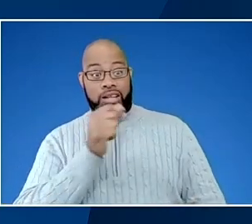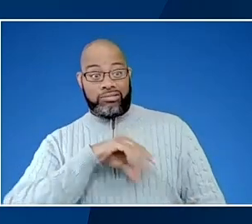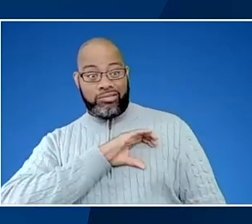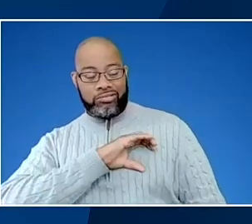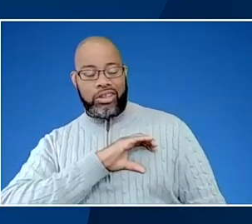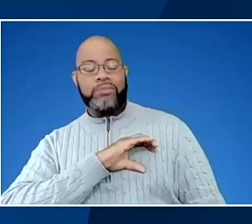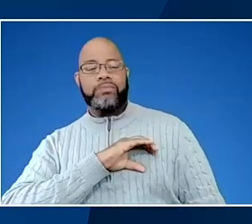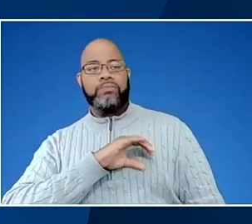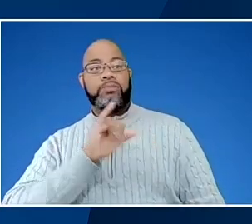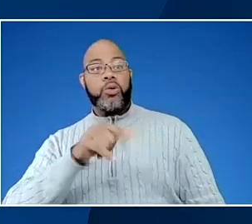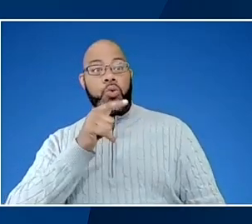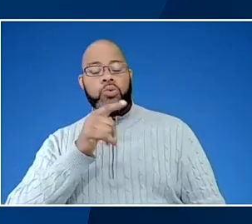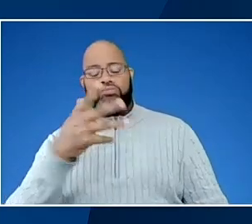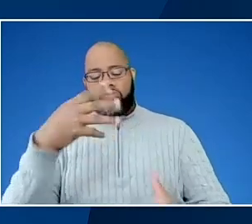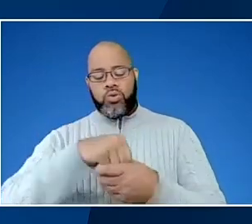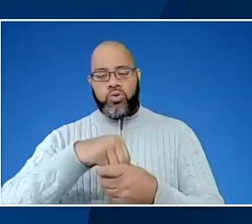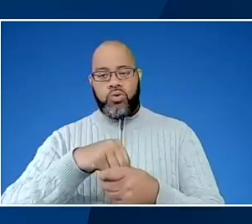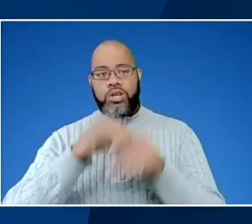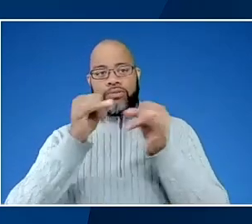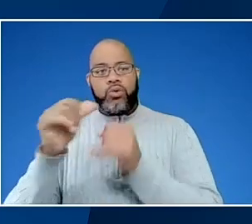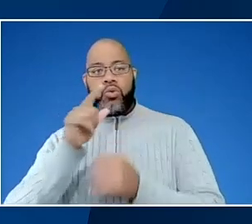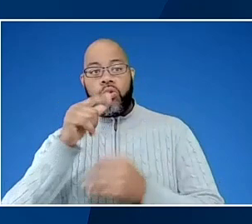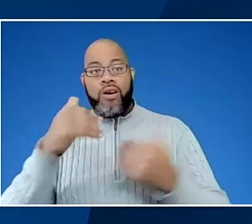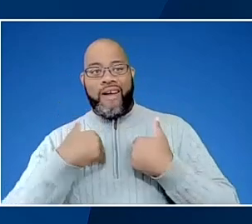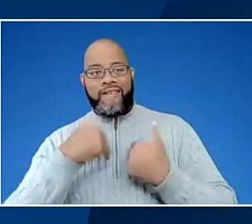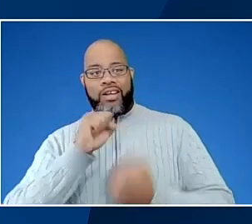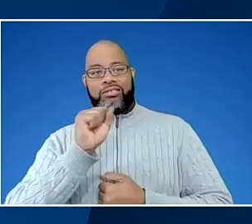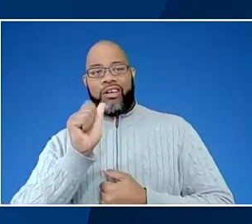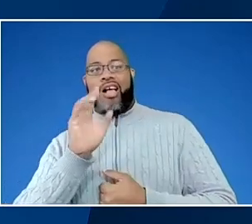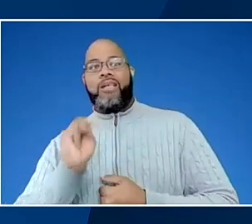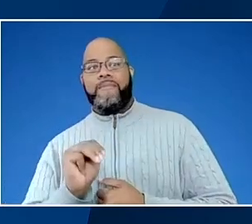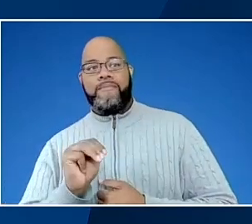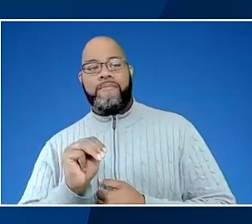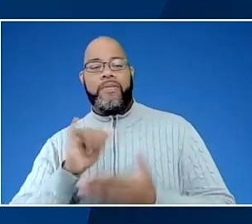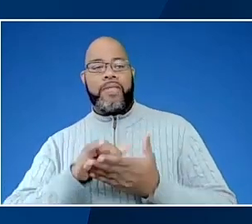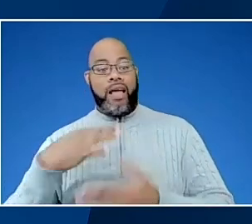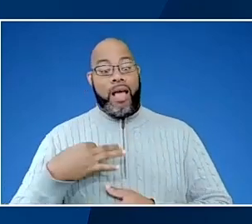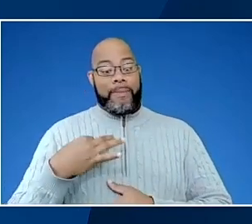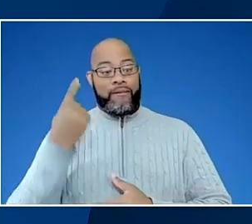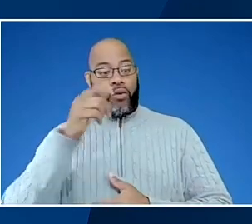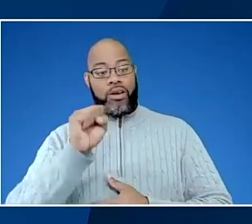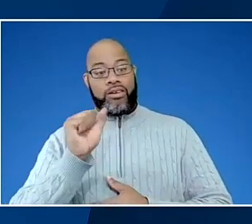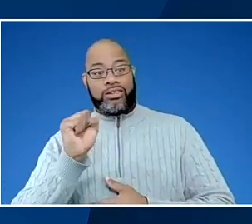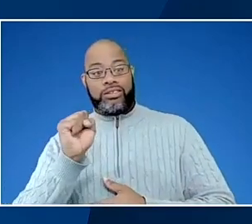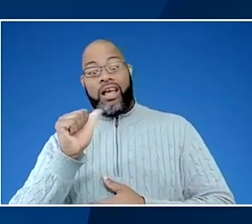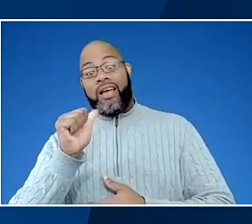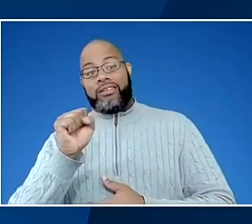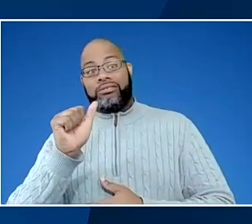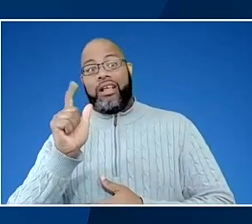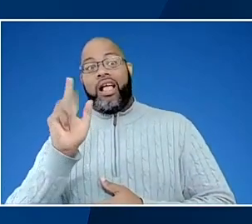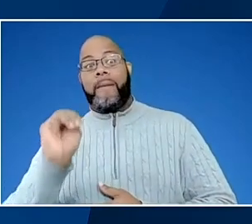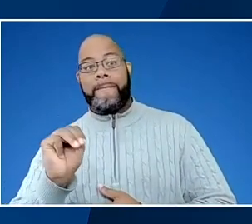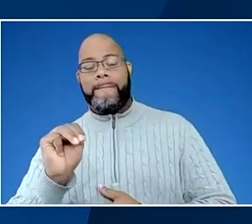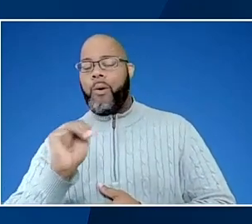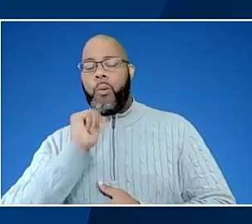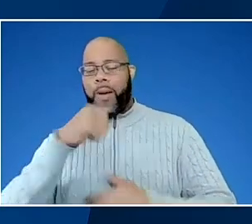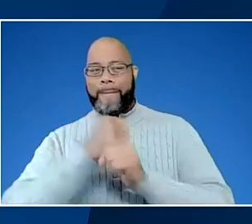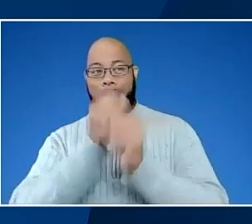include individuals who have asylum. So like an application for asylum wouldn't make someone eligible to participate.